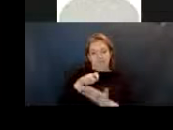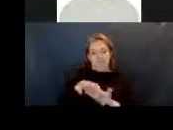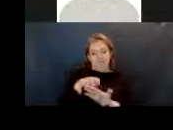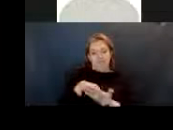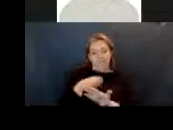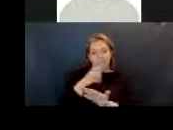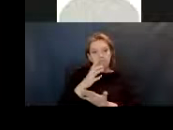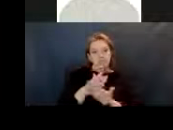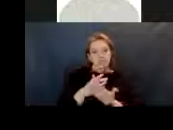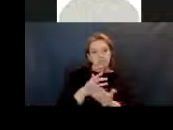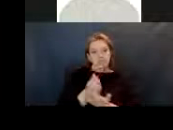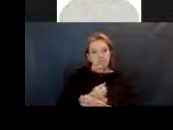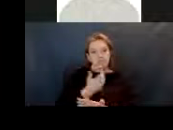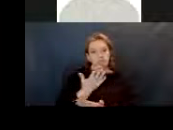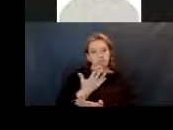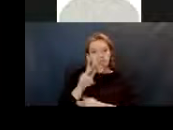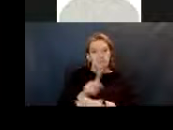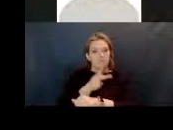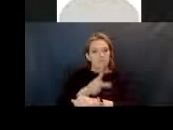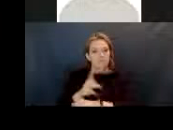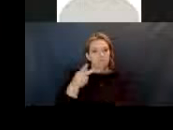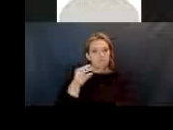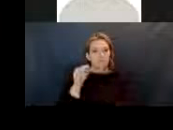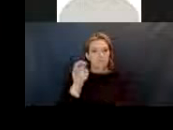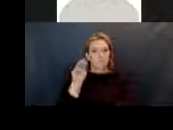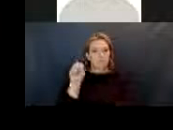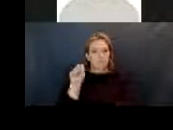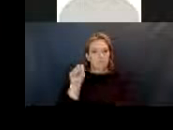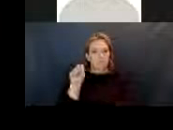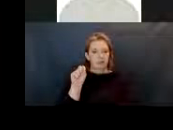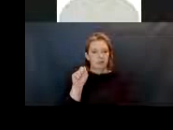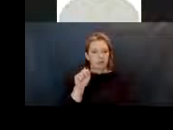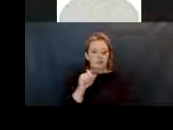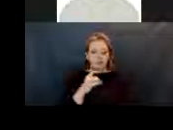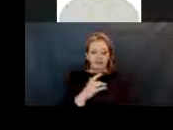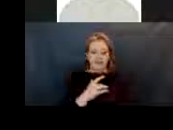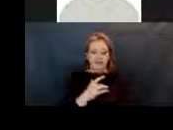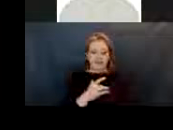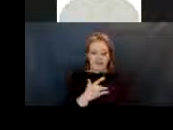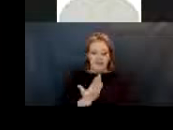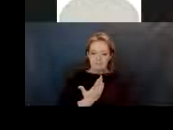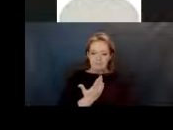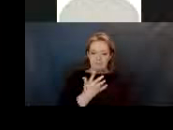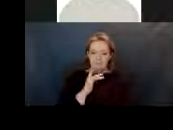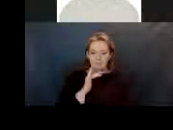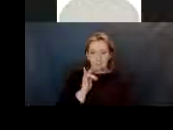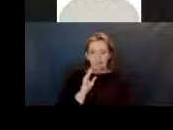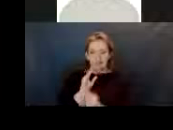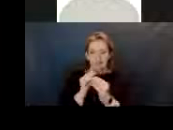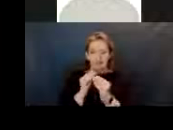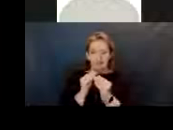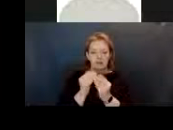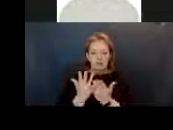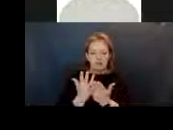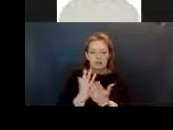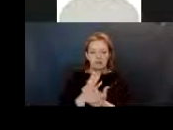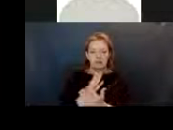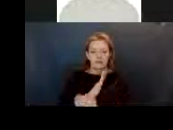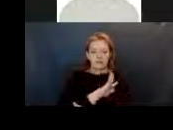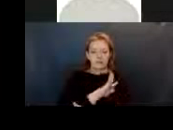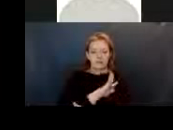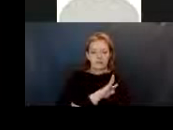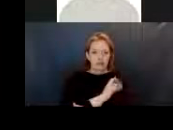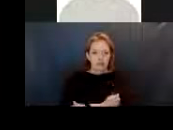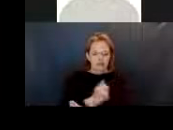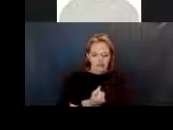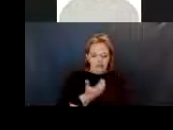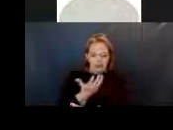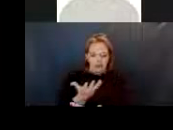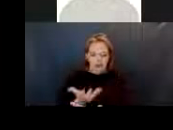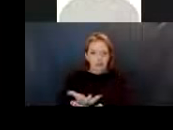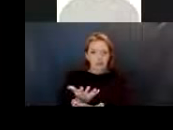that definitely get energy and are informed by these photos, by making these photos, I've